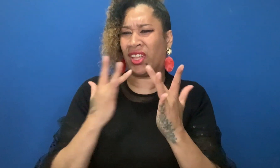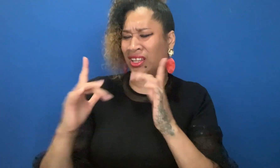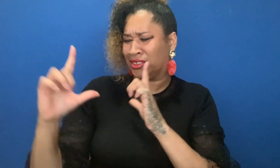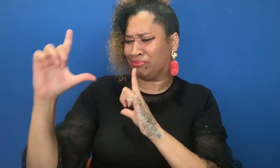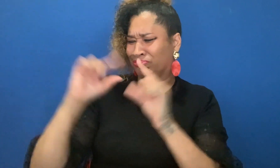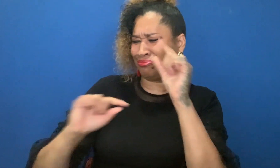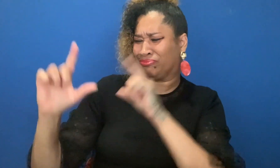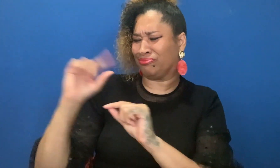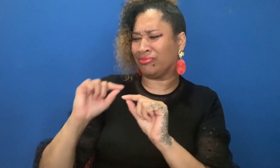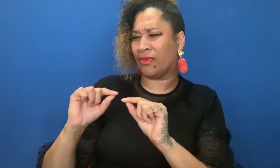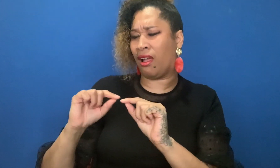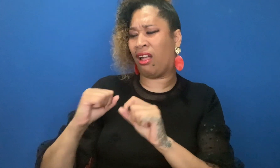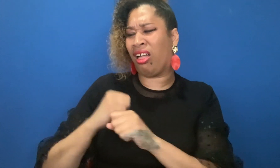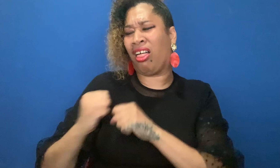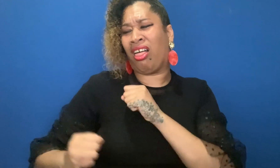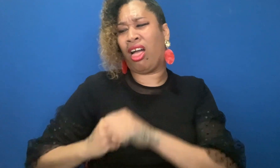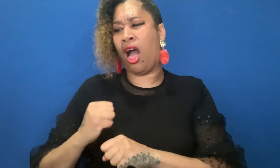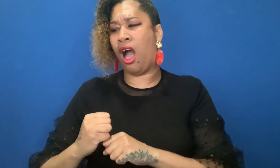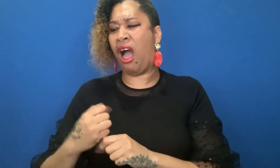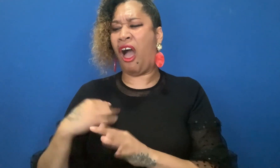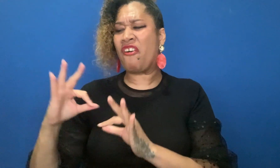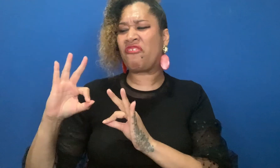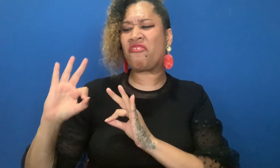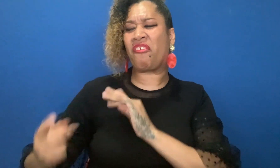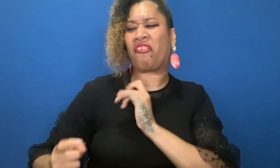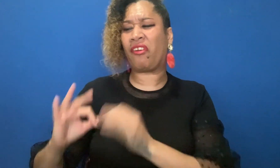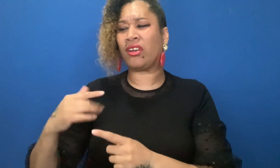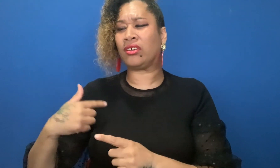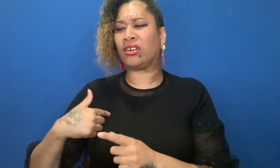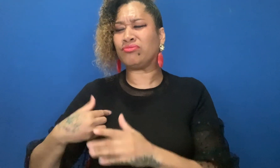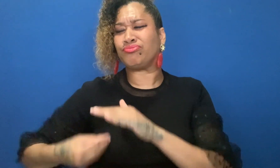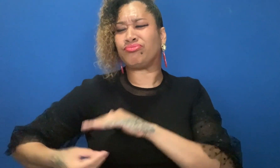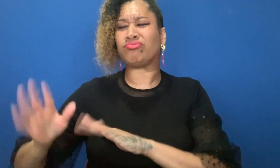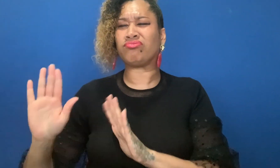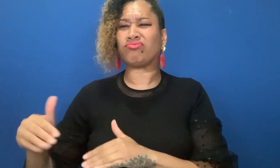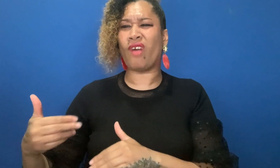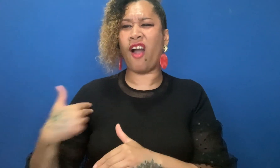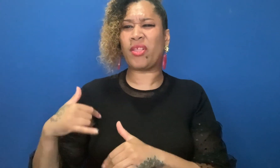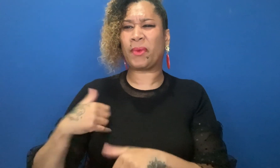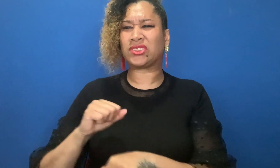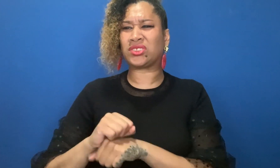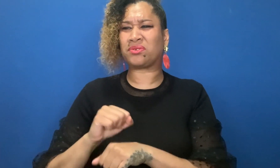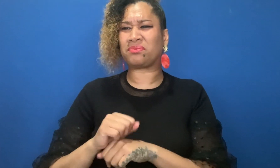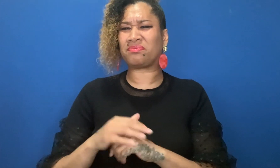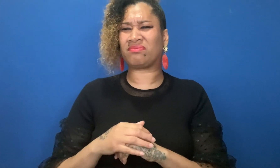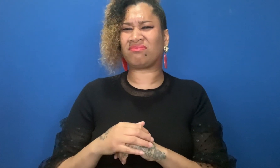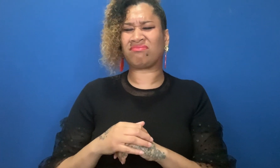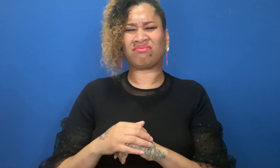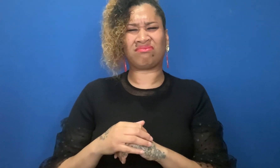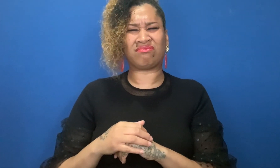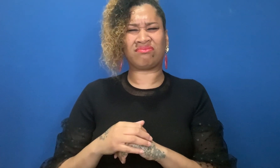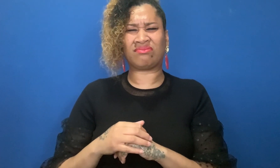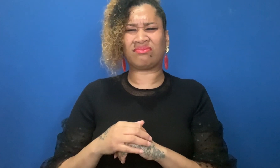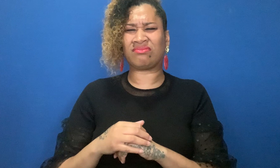putting bandaids on problems, sweeping them under the rug and people still keeping their jobs.